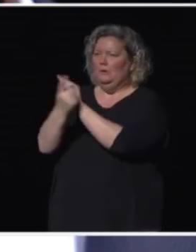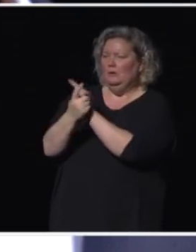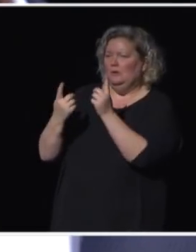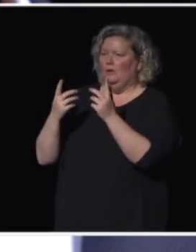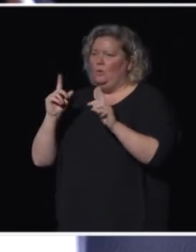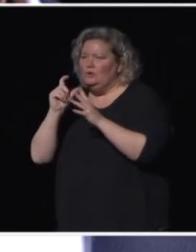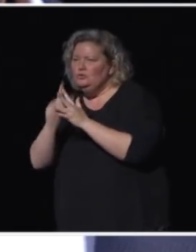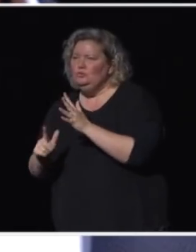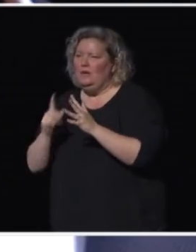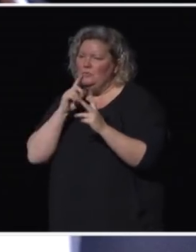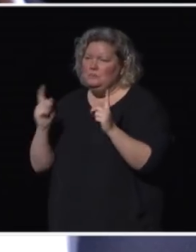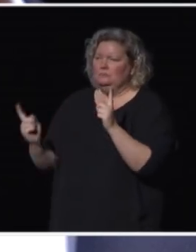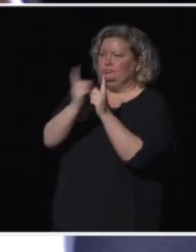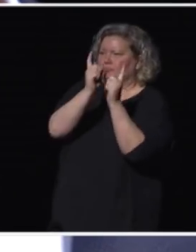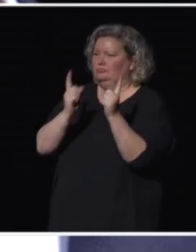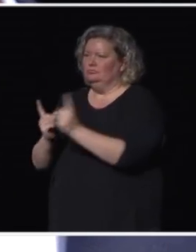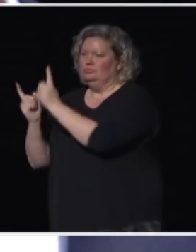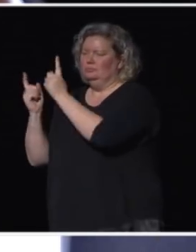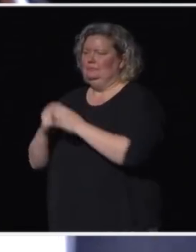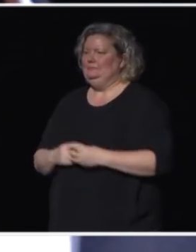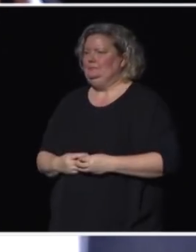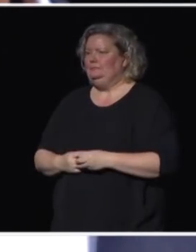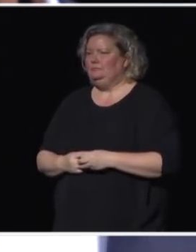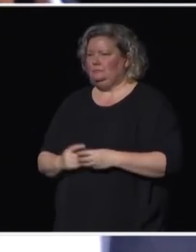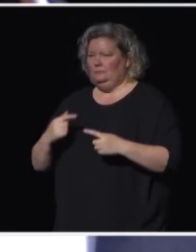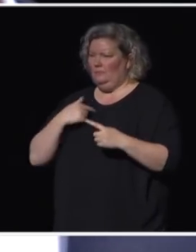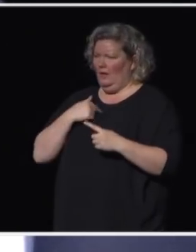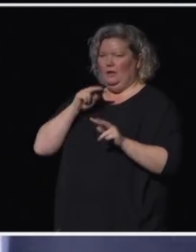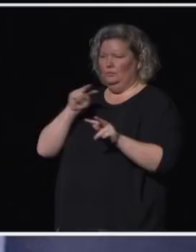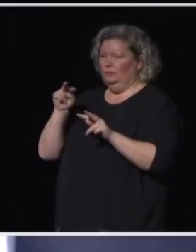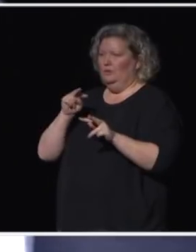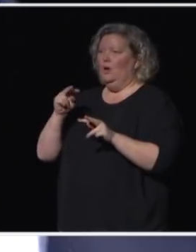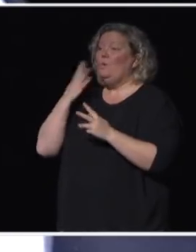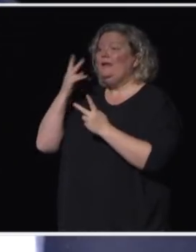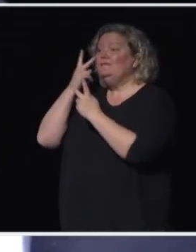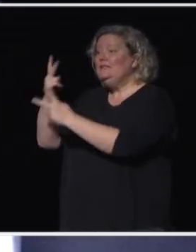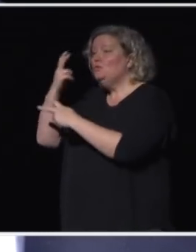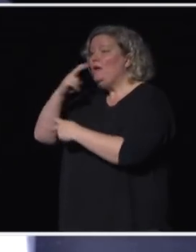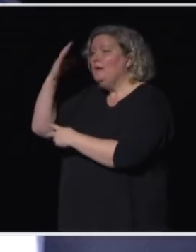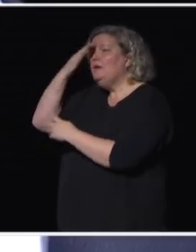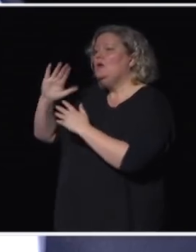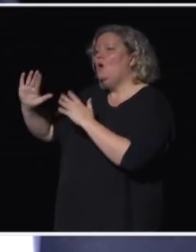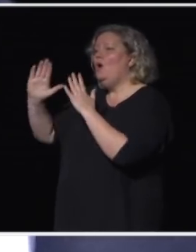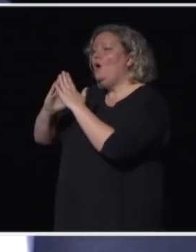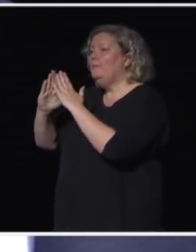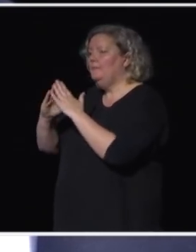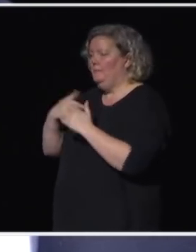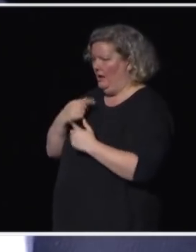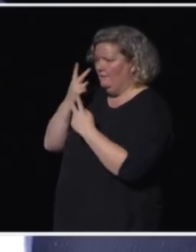and leaped at each other. I felt the fear in the visits to my Nana's home in Philadelphia. You never knew her.